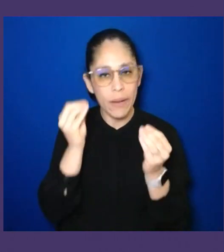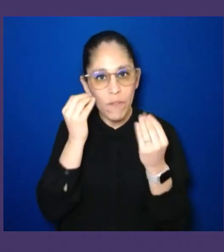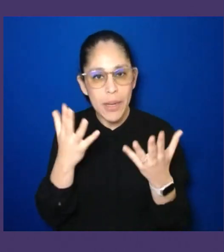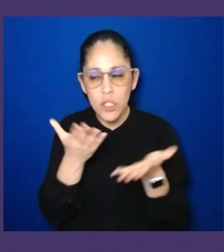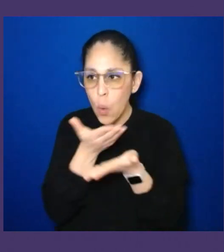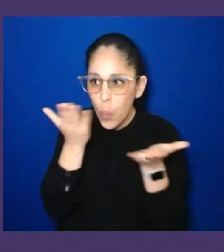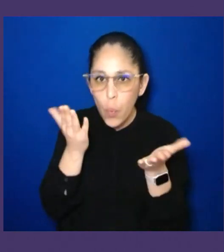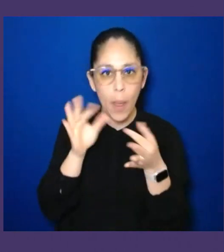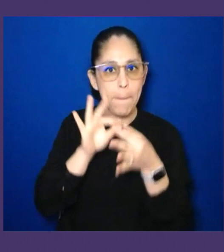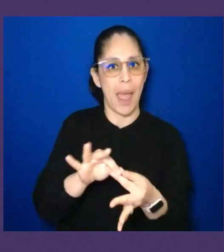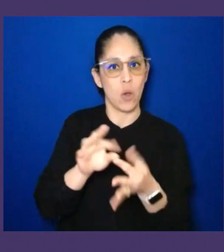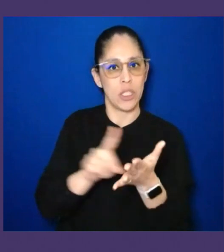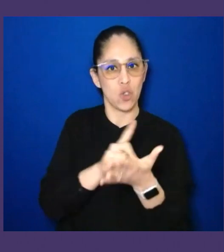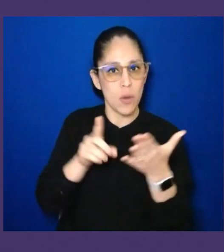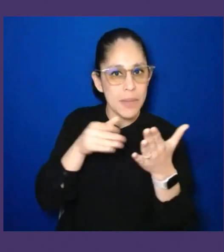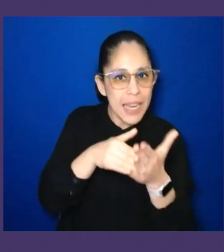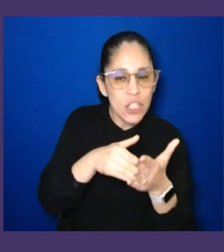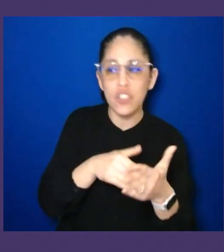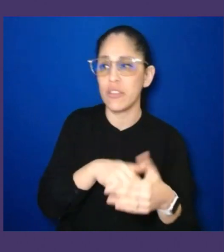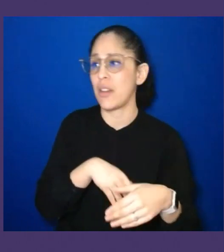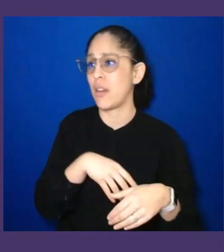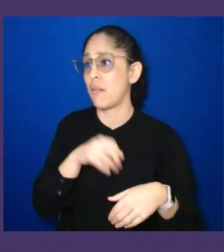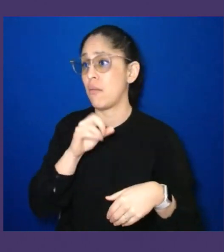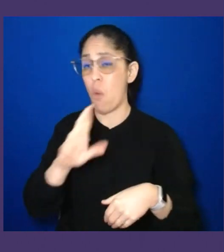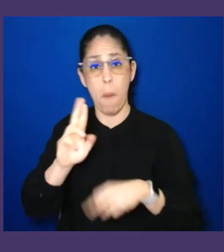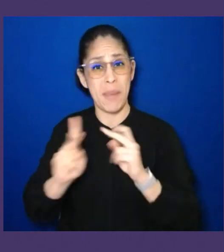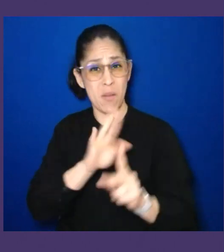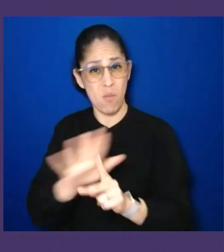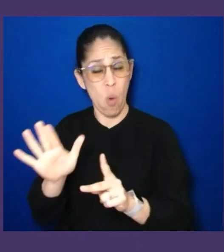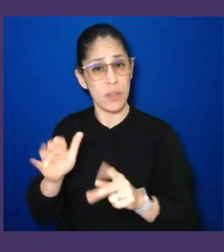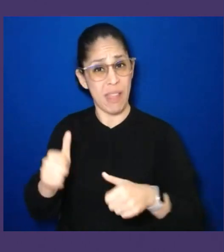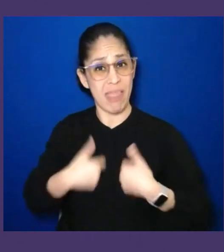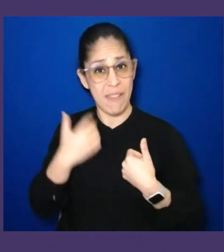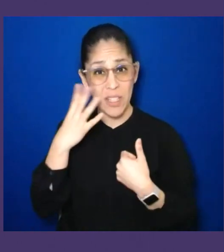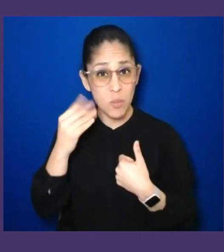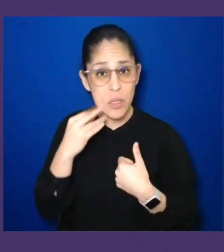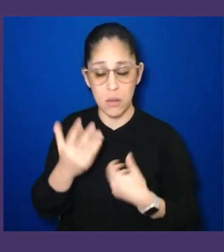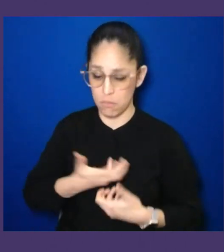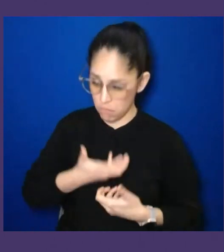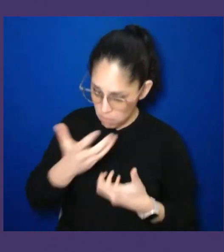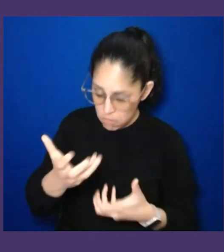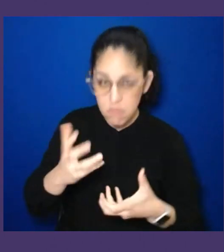or absence of lived experience testimony speaking to the extent of discrimination.